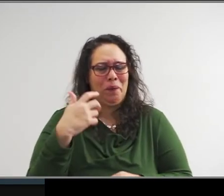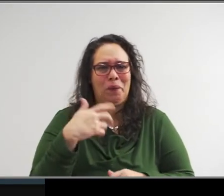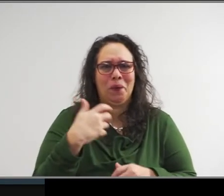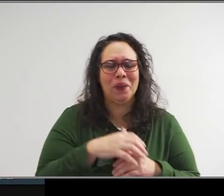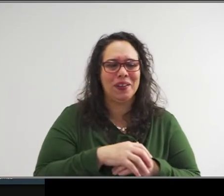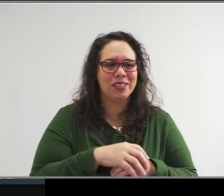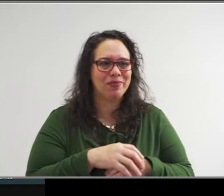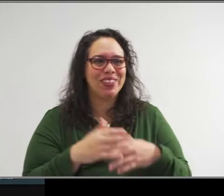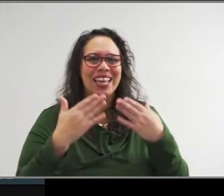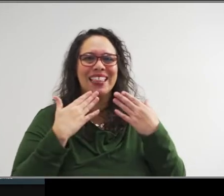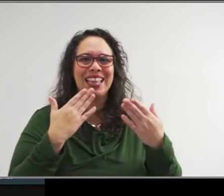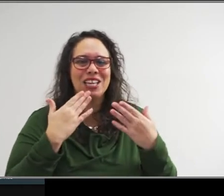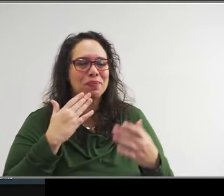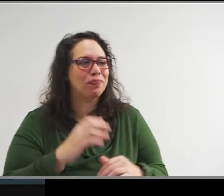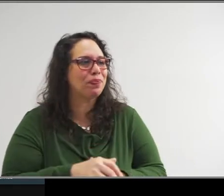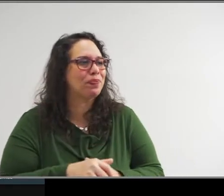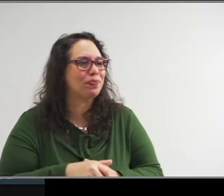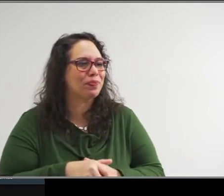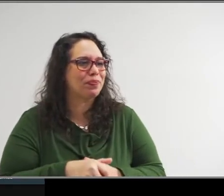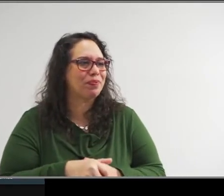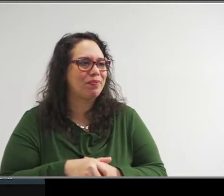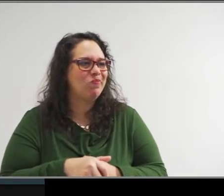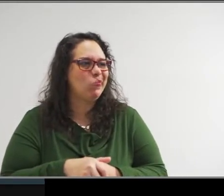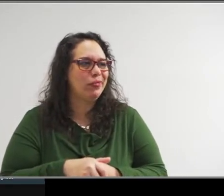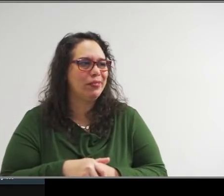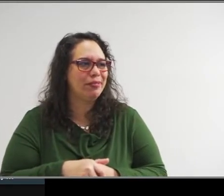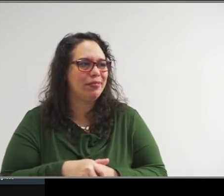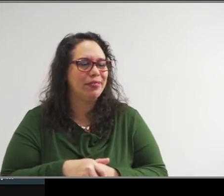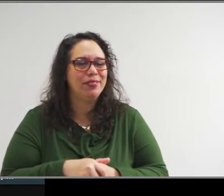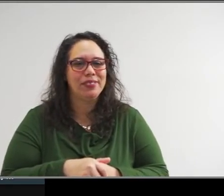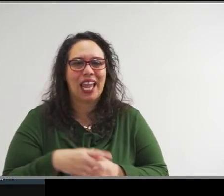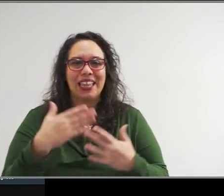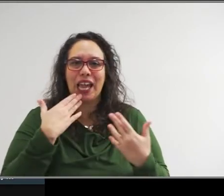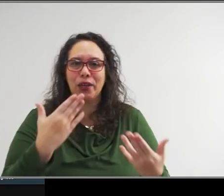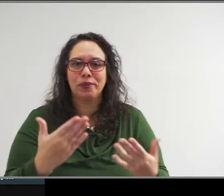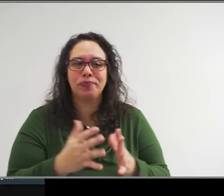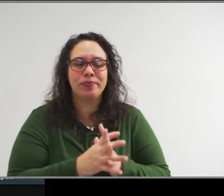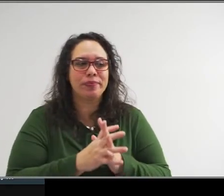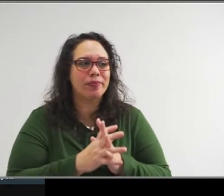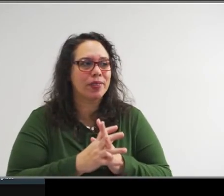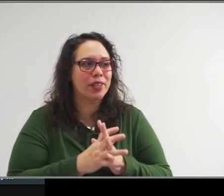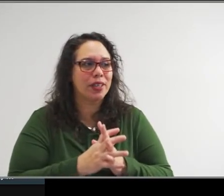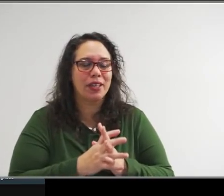Thank you, Madam chair. Thank you. Ms. Kerr.